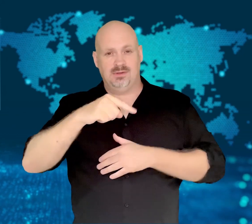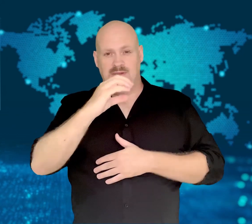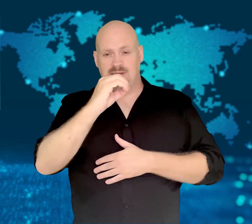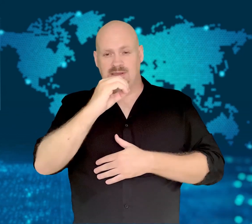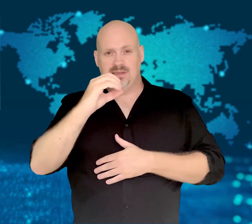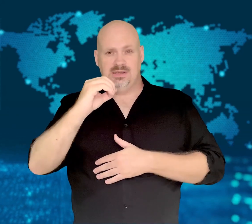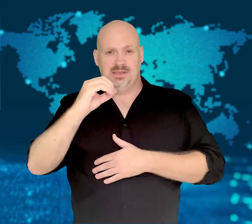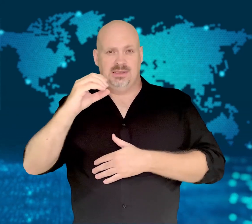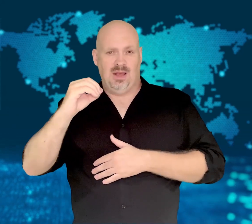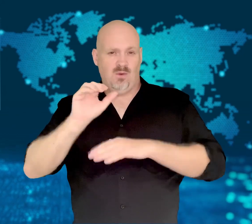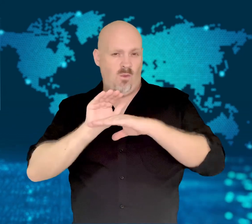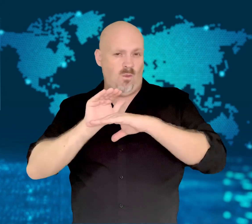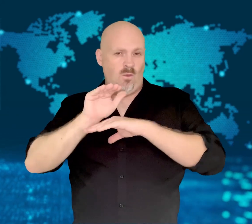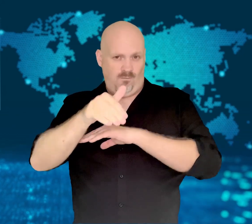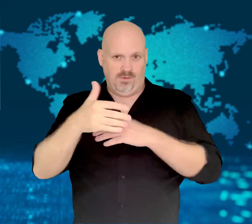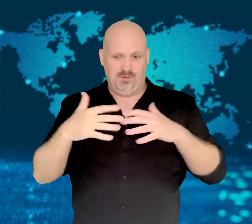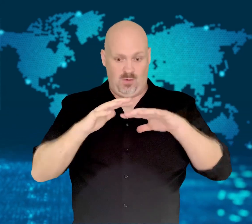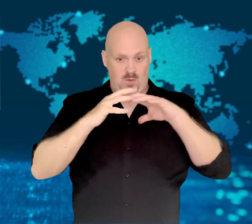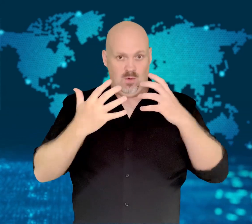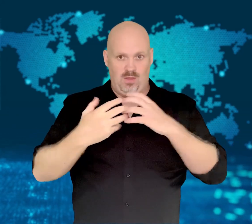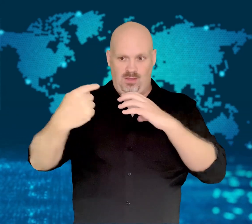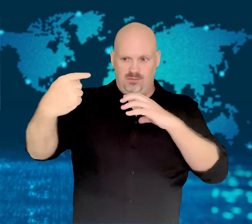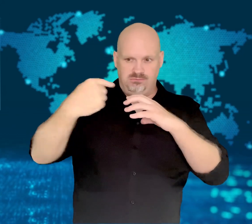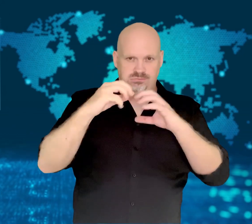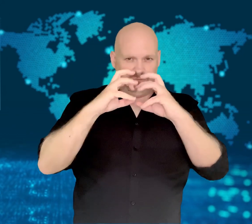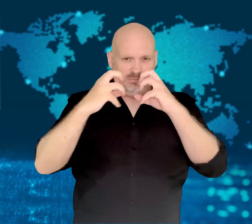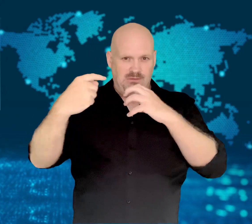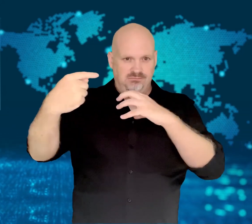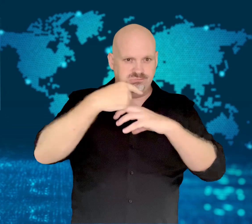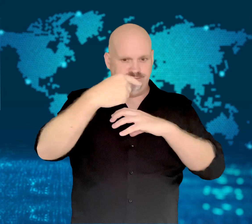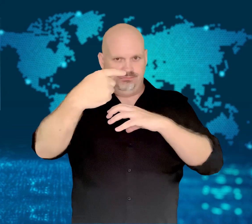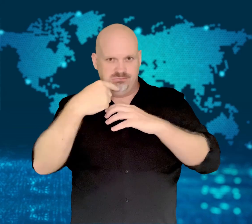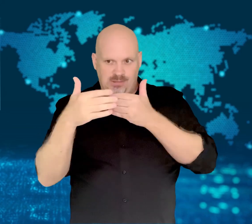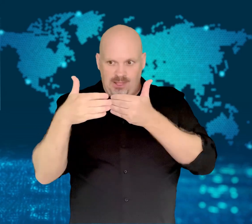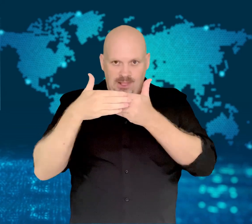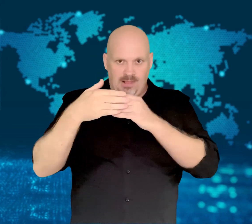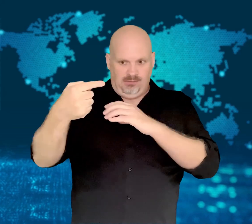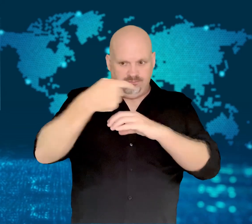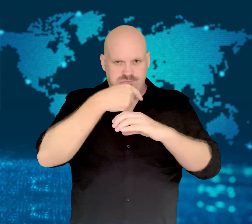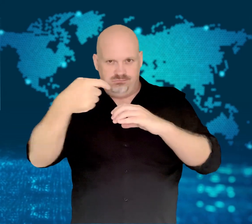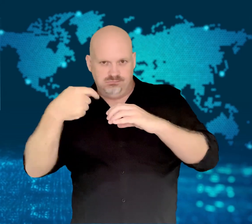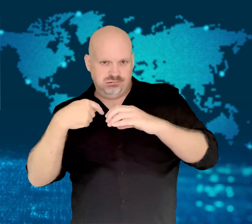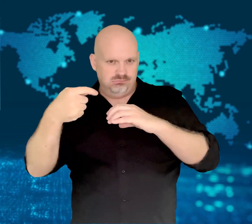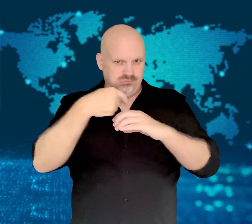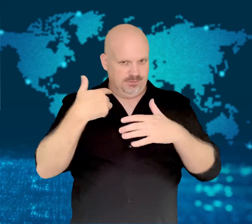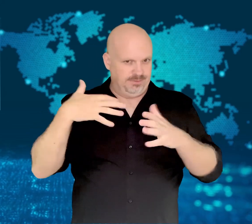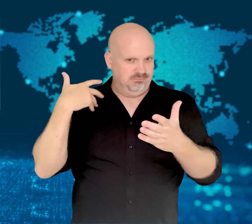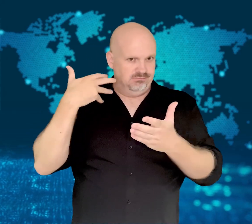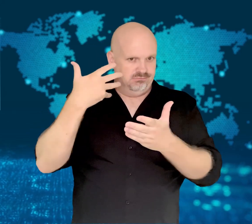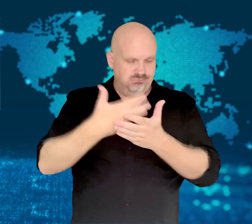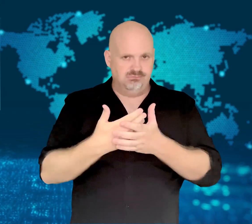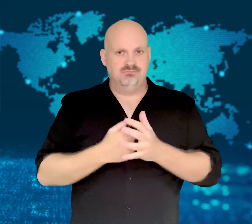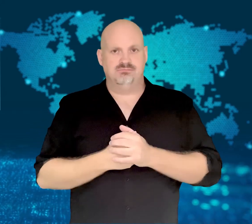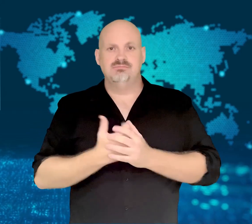Reportedly, over 27,000 near-Earth asteroids have been recorded.